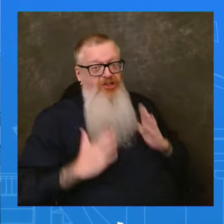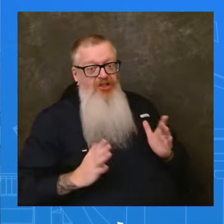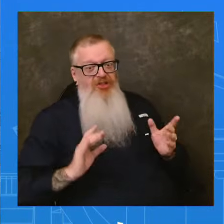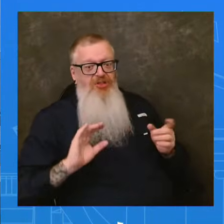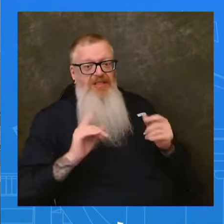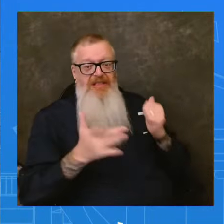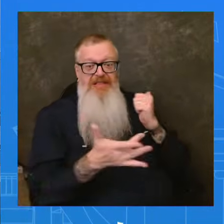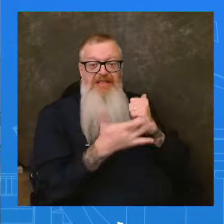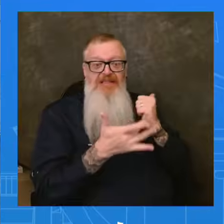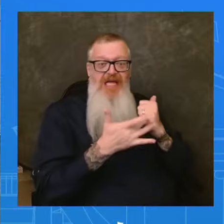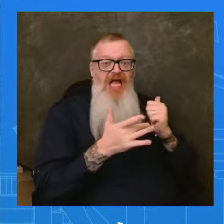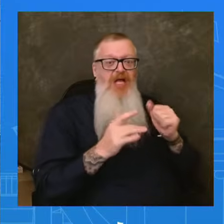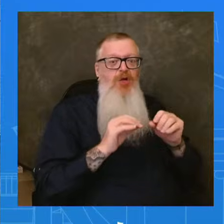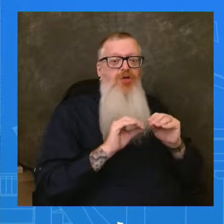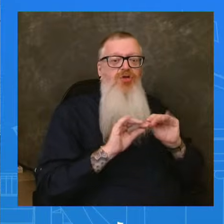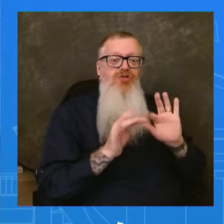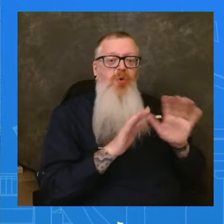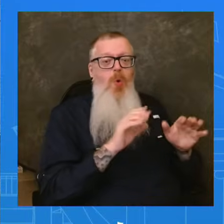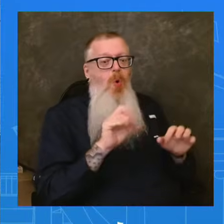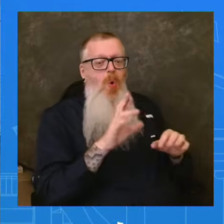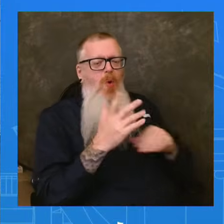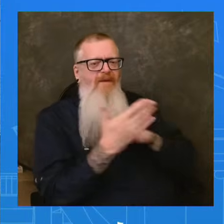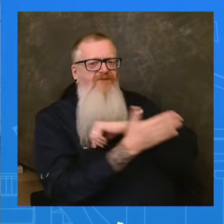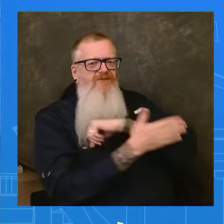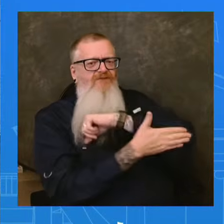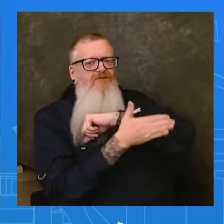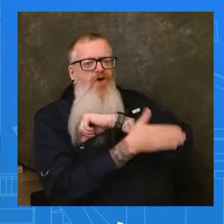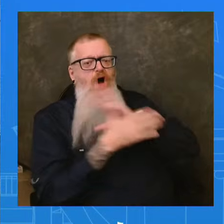Administrator Criswell: Yeah. I mean, I have definitely seen misinformation before.